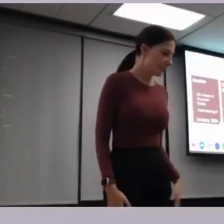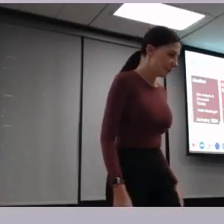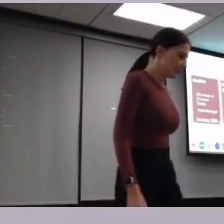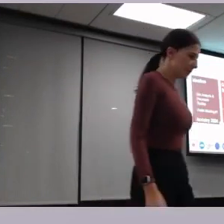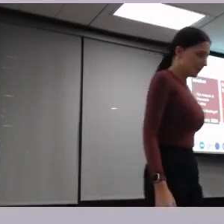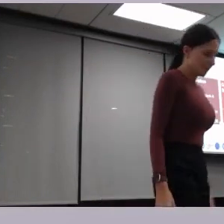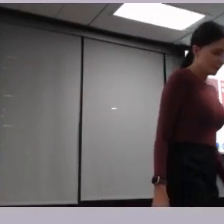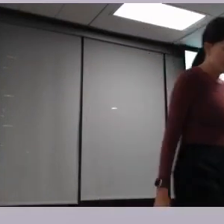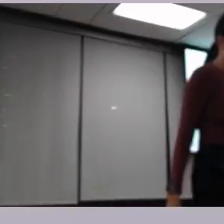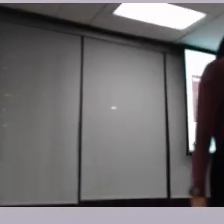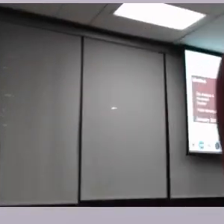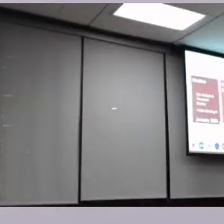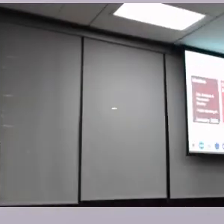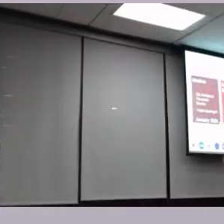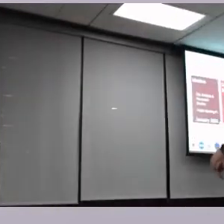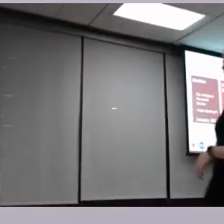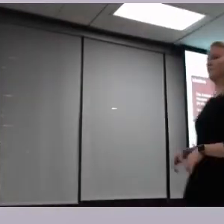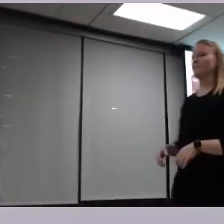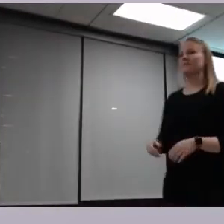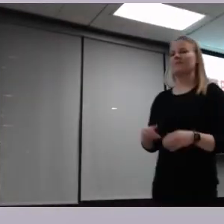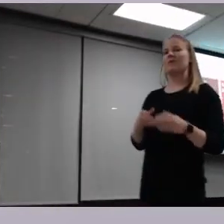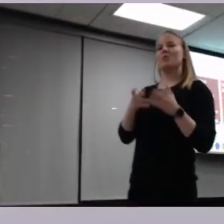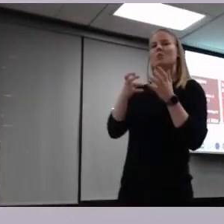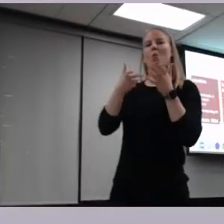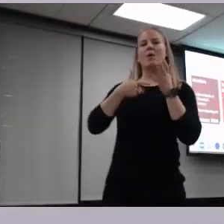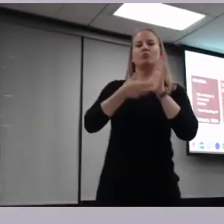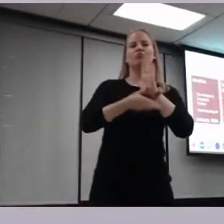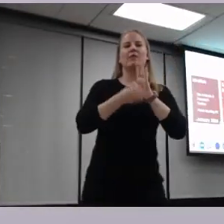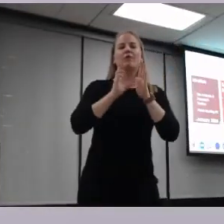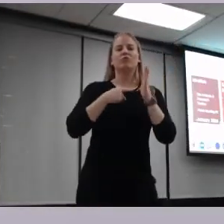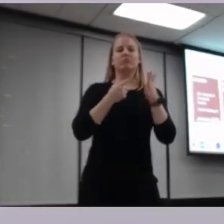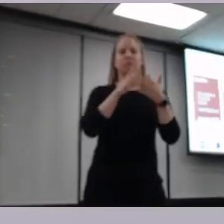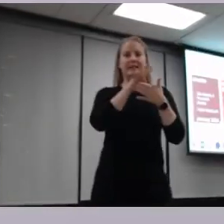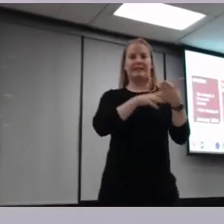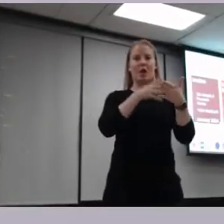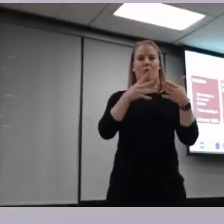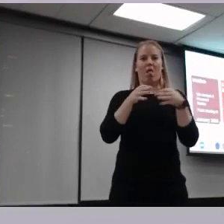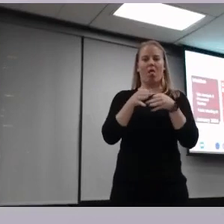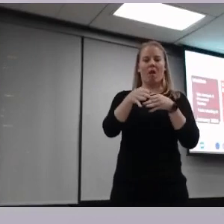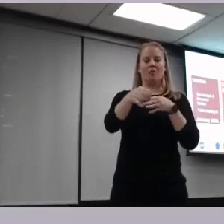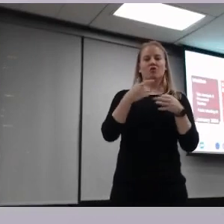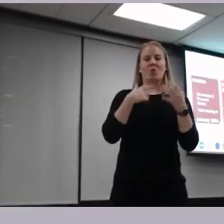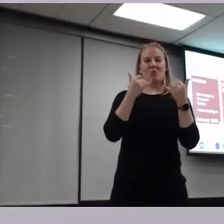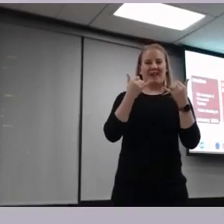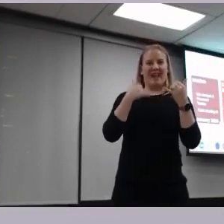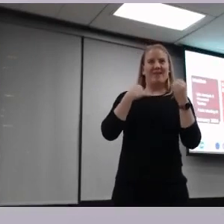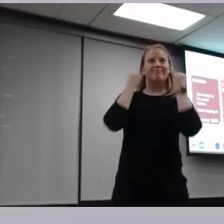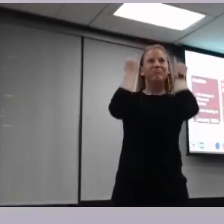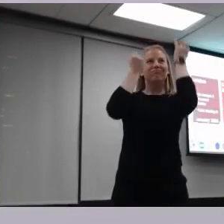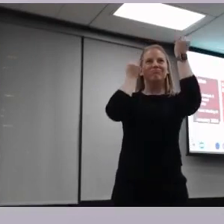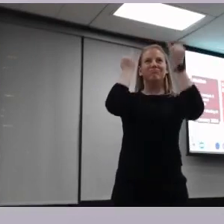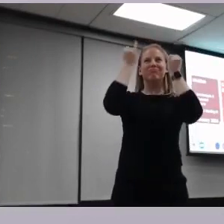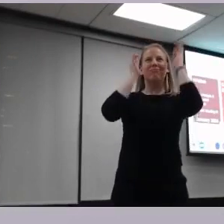So I want to go over the schedule. So today we we are at ideation. It's creative thought process.